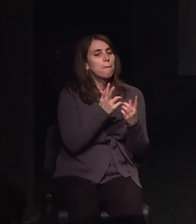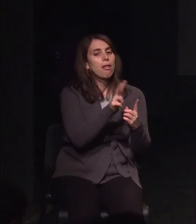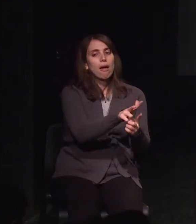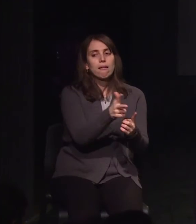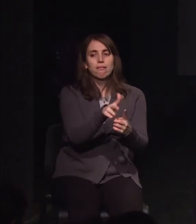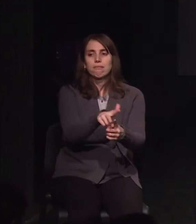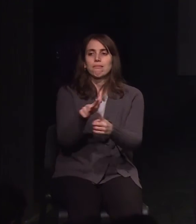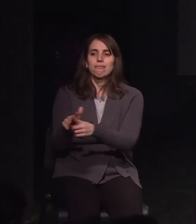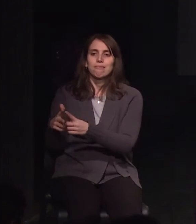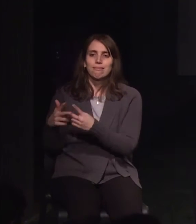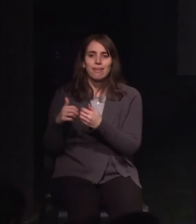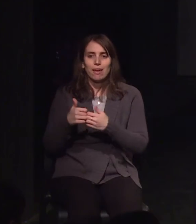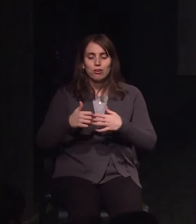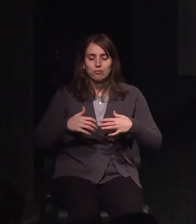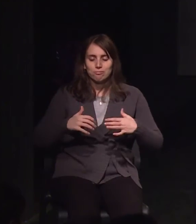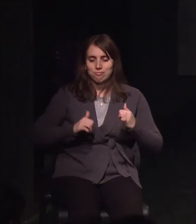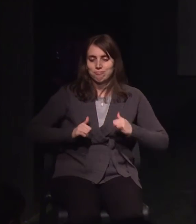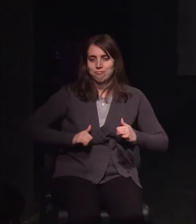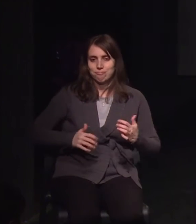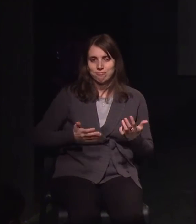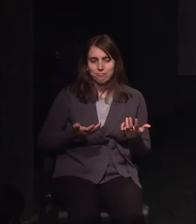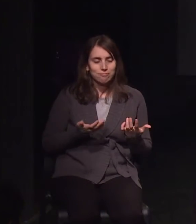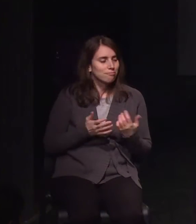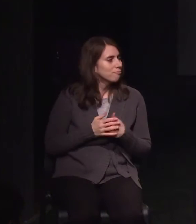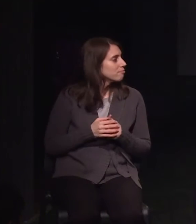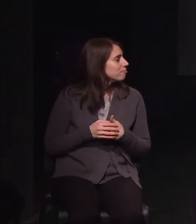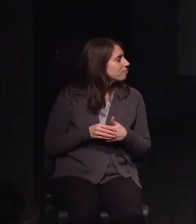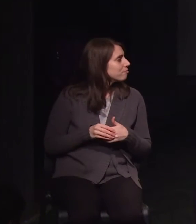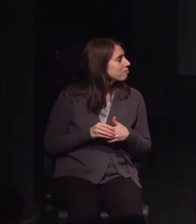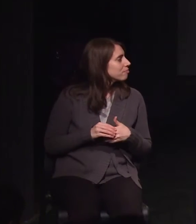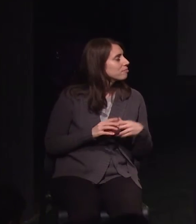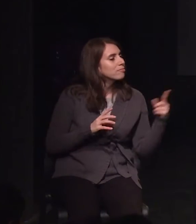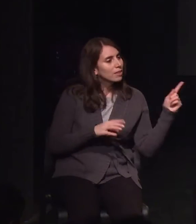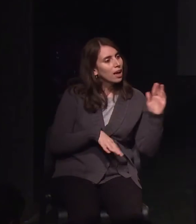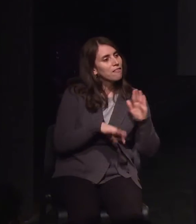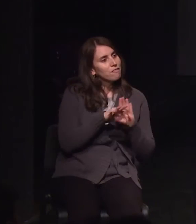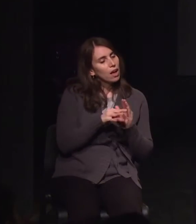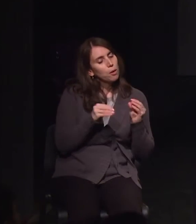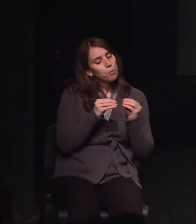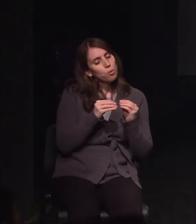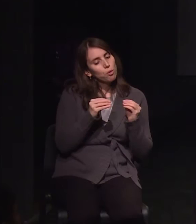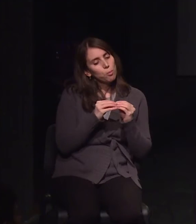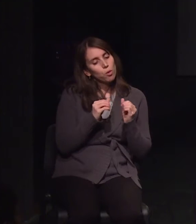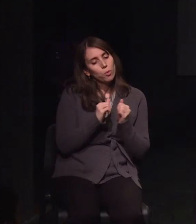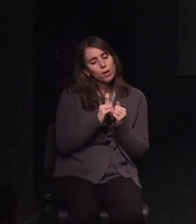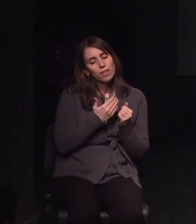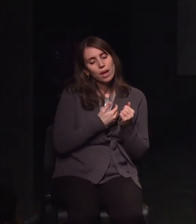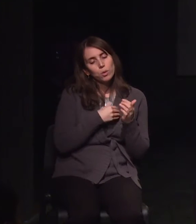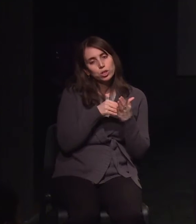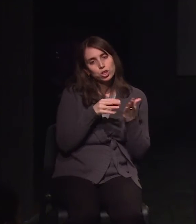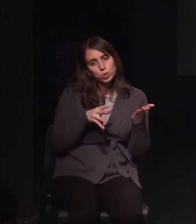Maybe we could talk about that a little. Afa: I found more and more with our students, and we work with students who are as young